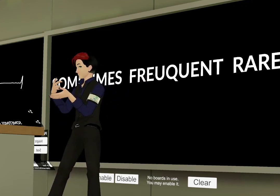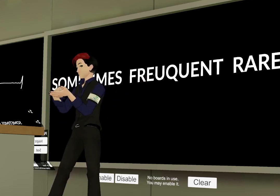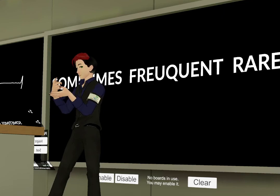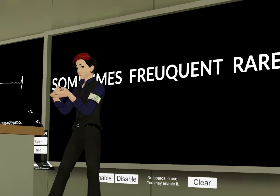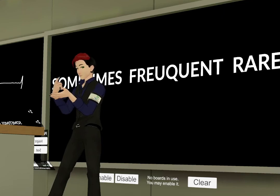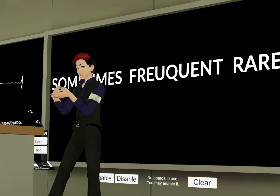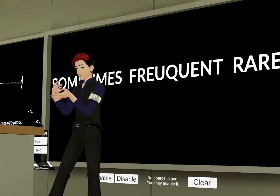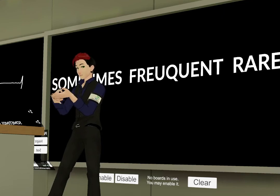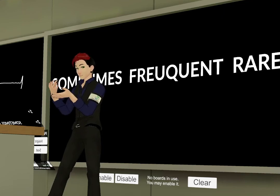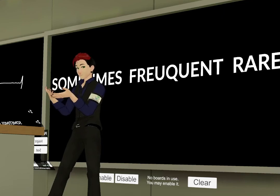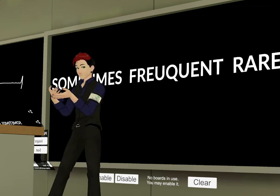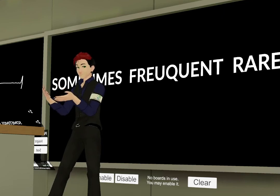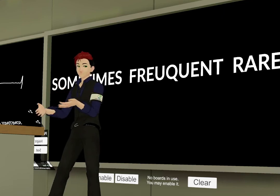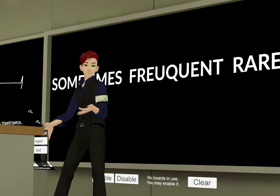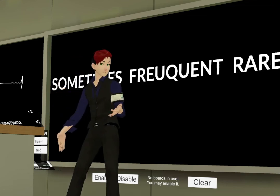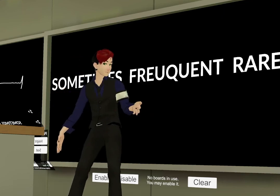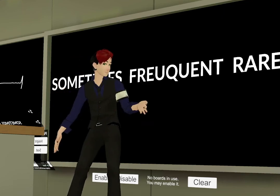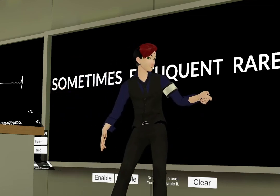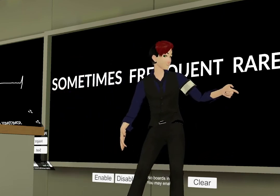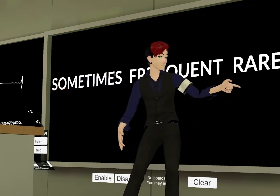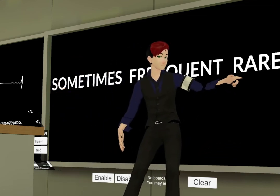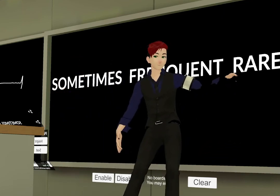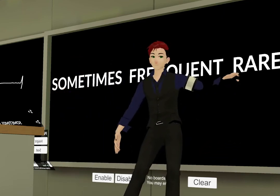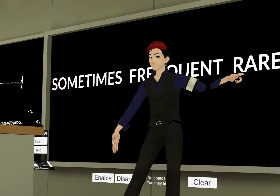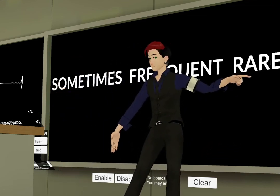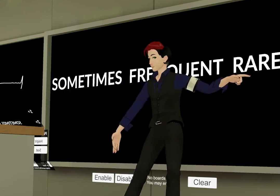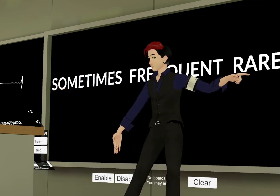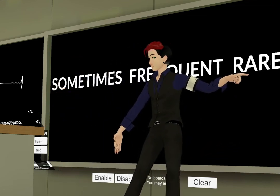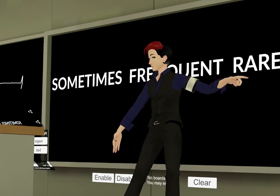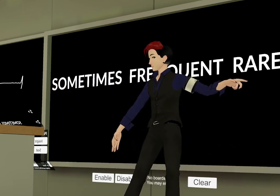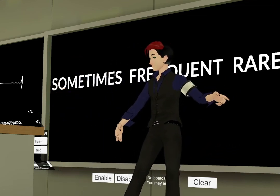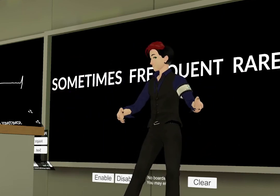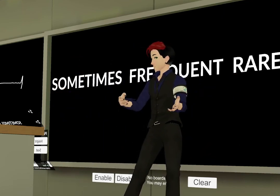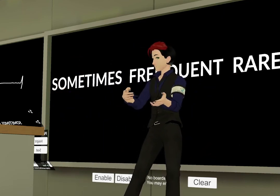so yeah it happens so it goes around and do rare